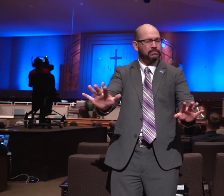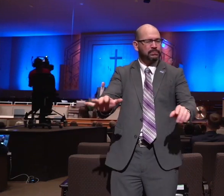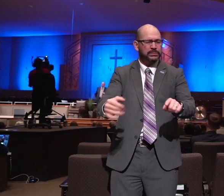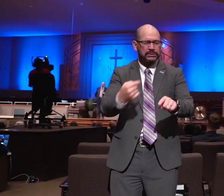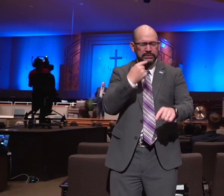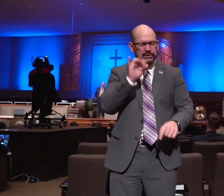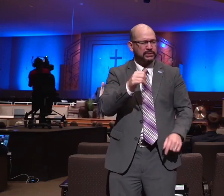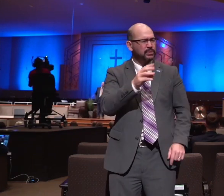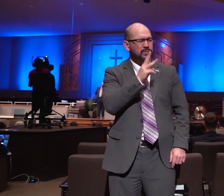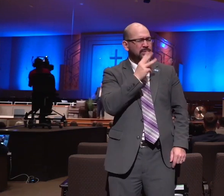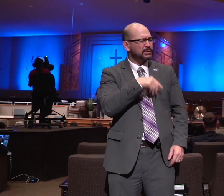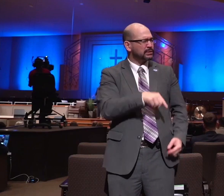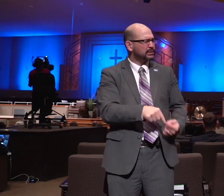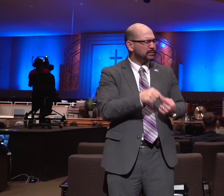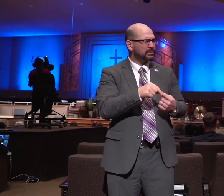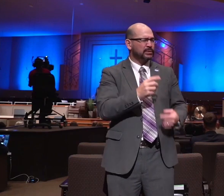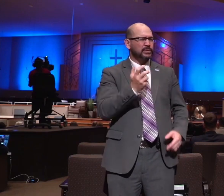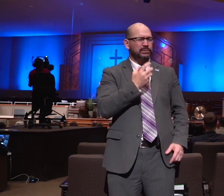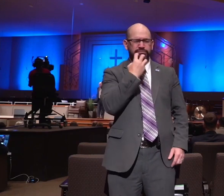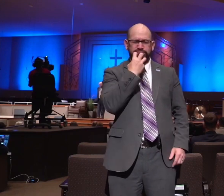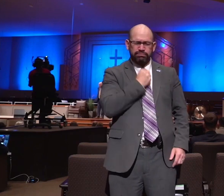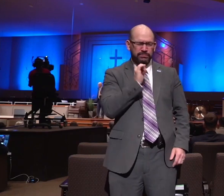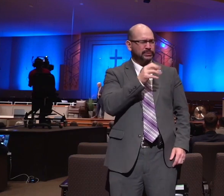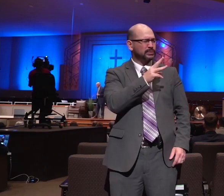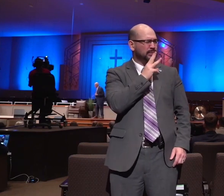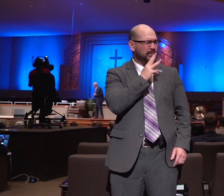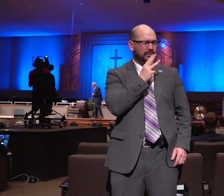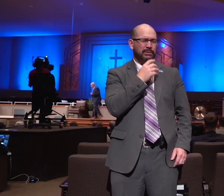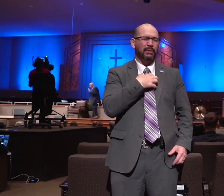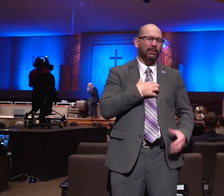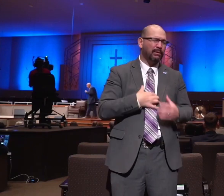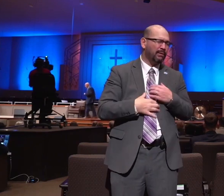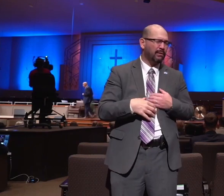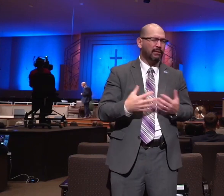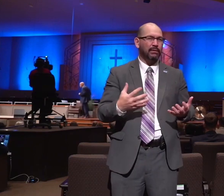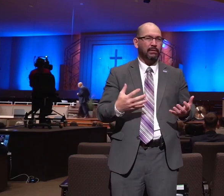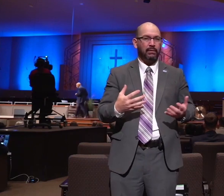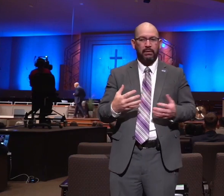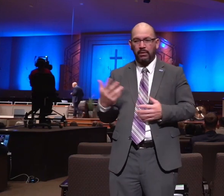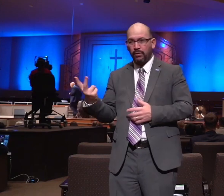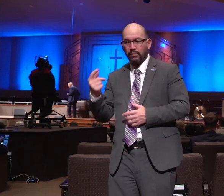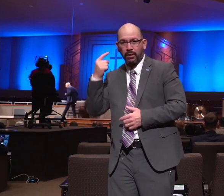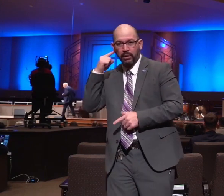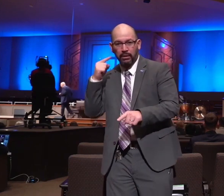me as the water from the well of Bethlehem